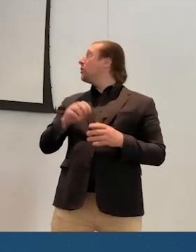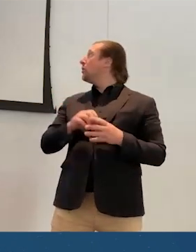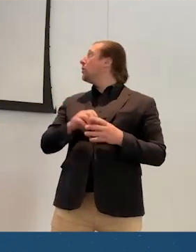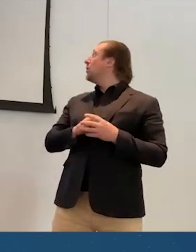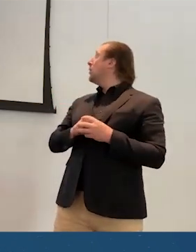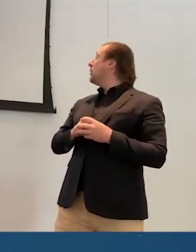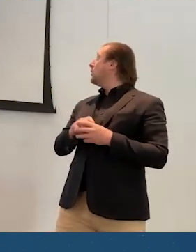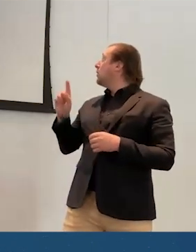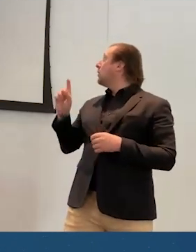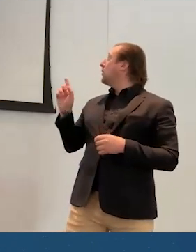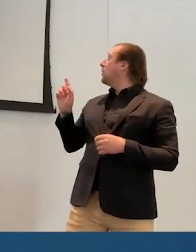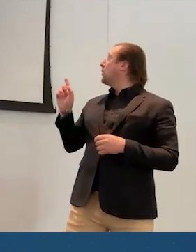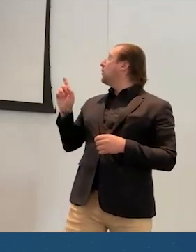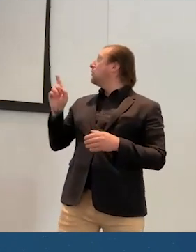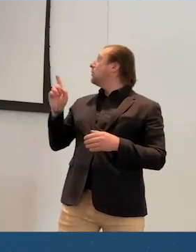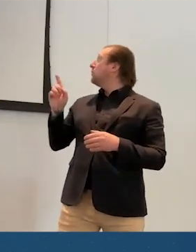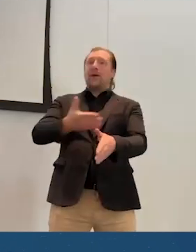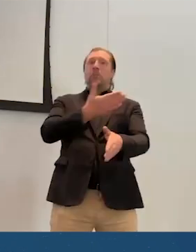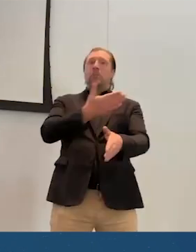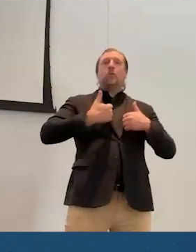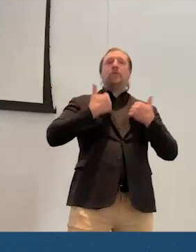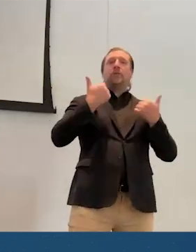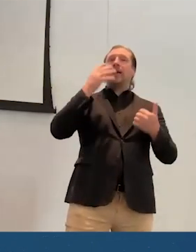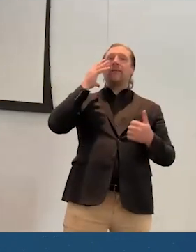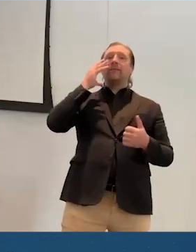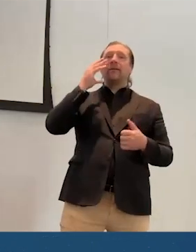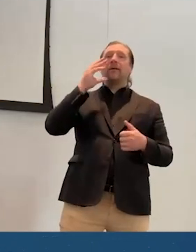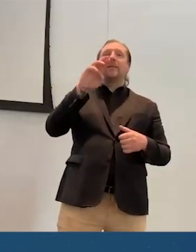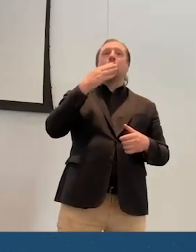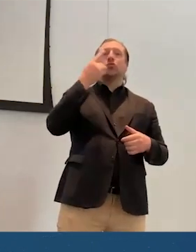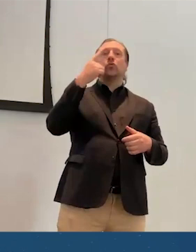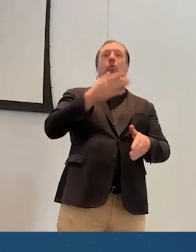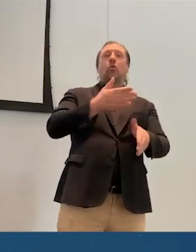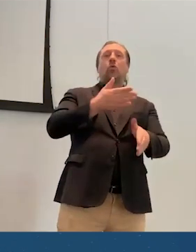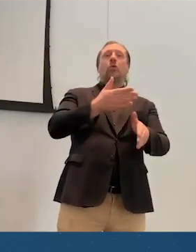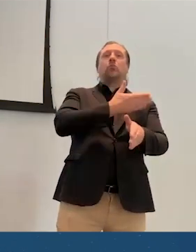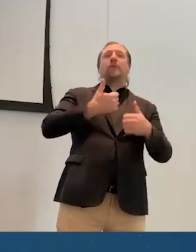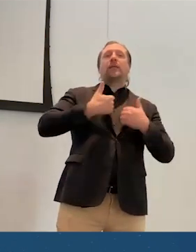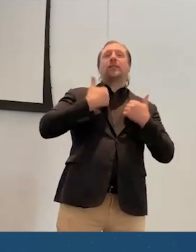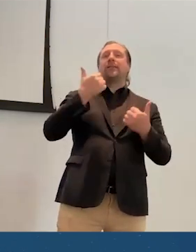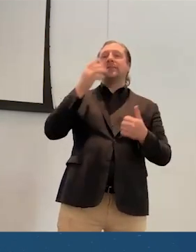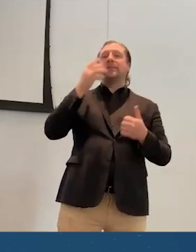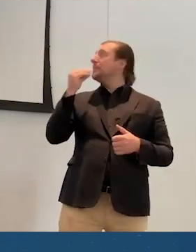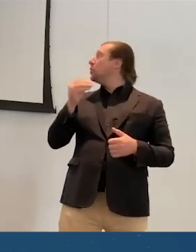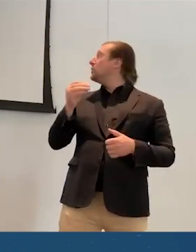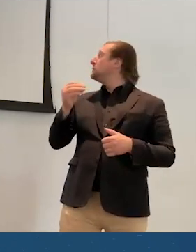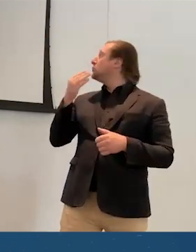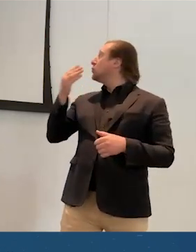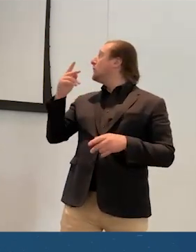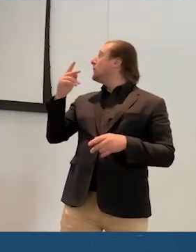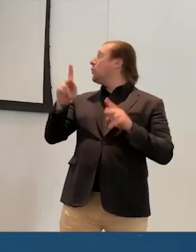life experience for everyone. VR is not a tool for entertainment,